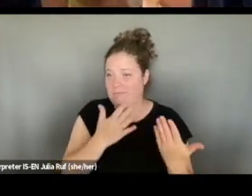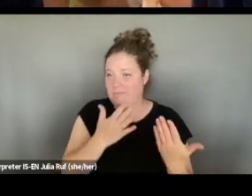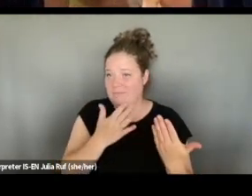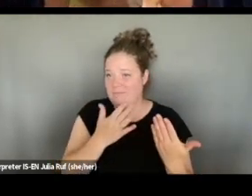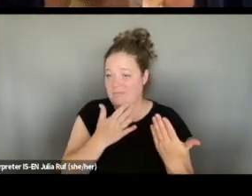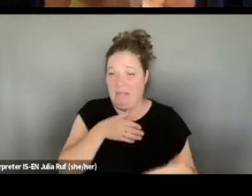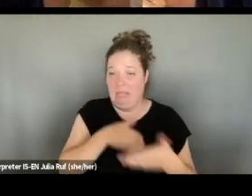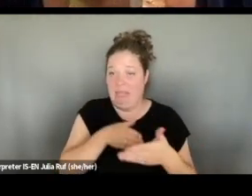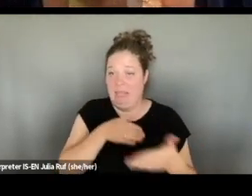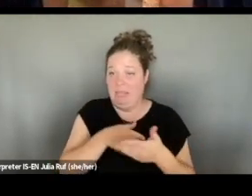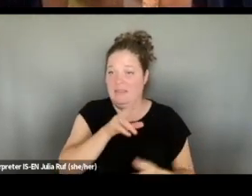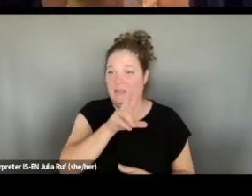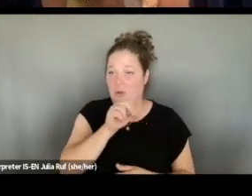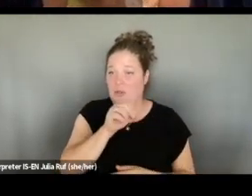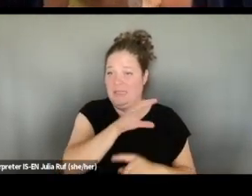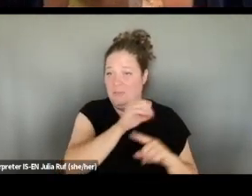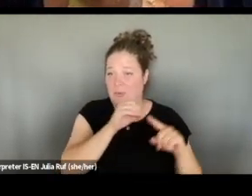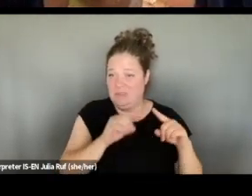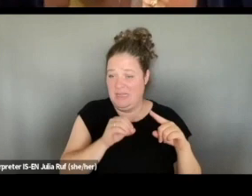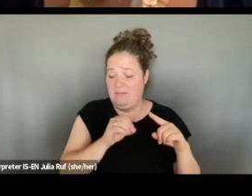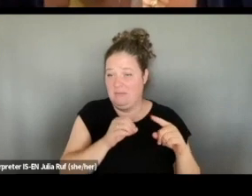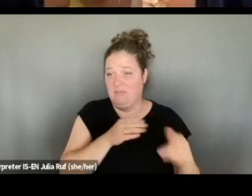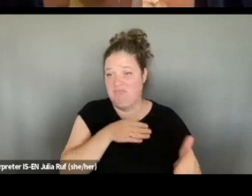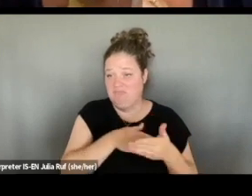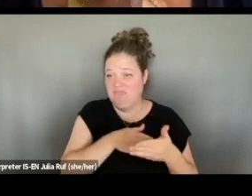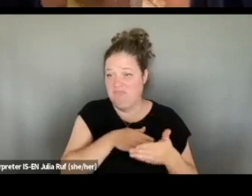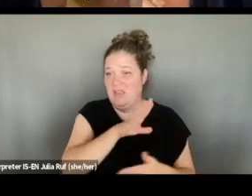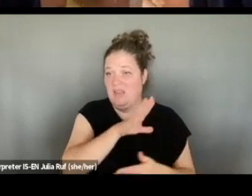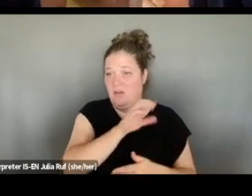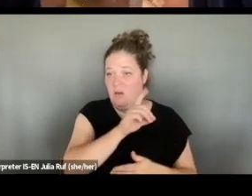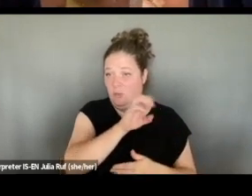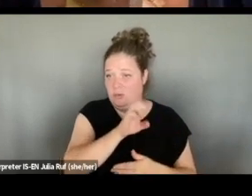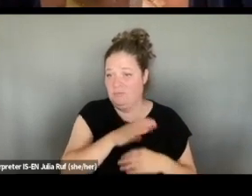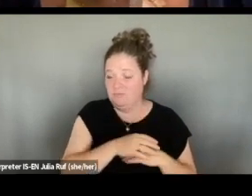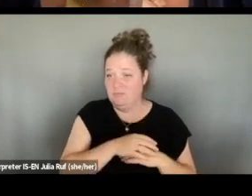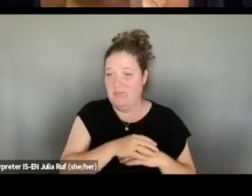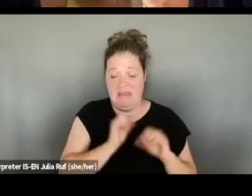code, so a code snippet can be completely useless, but it could also